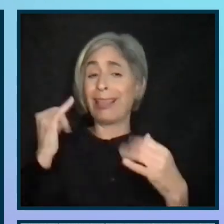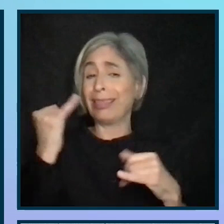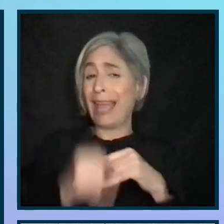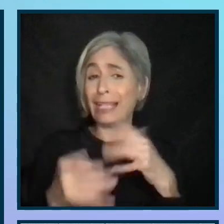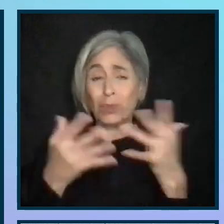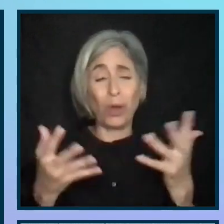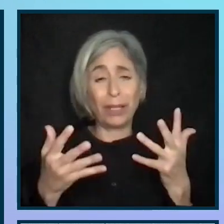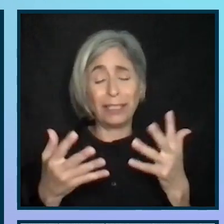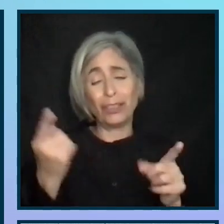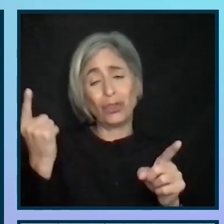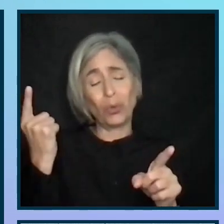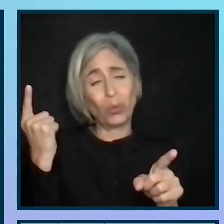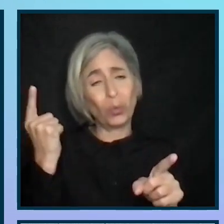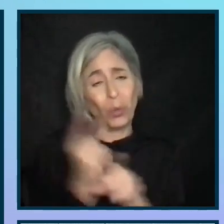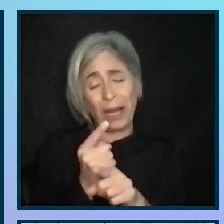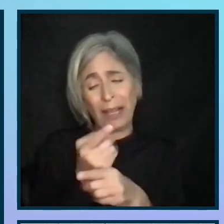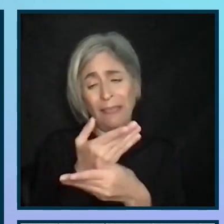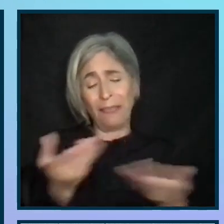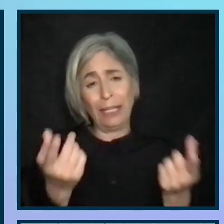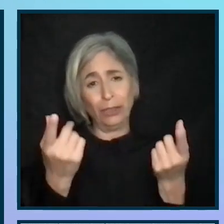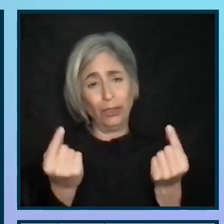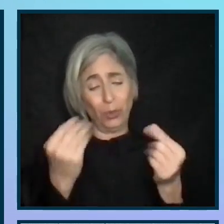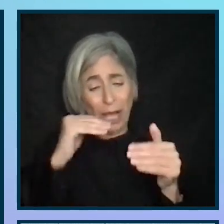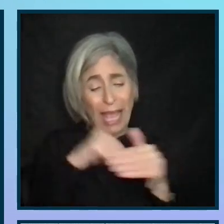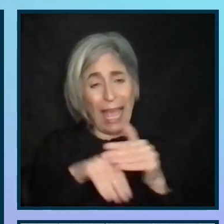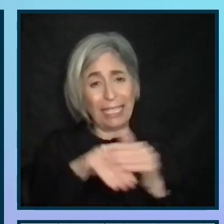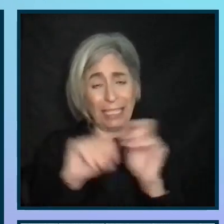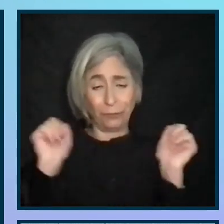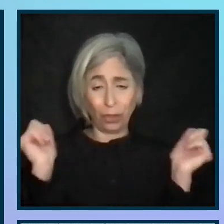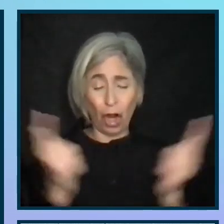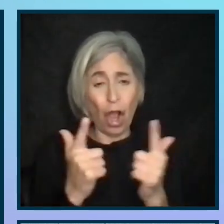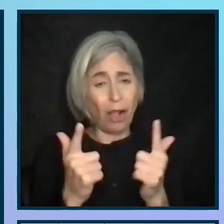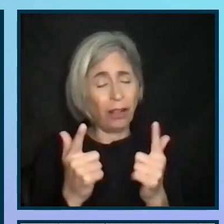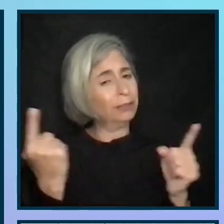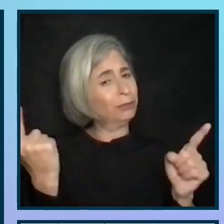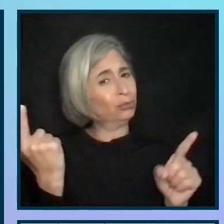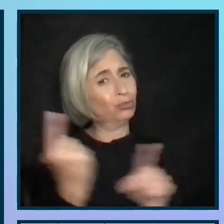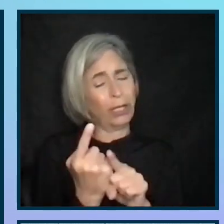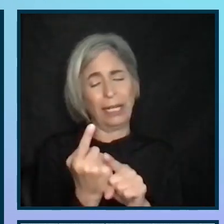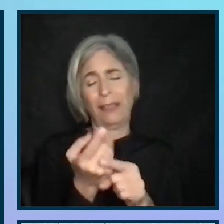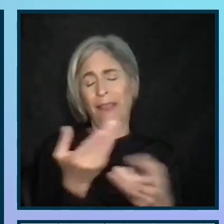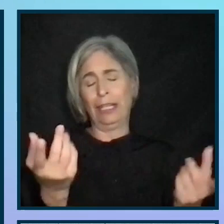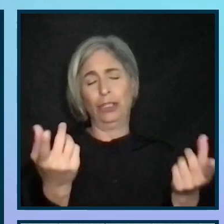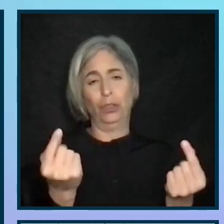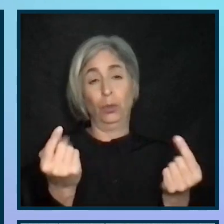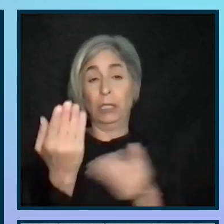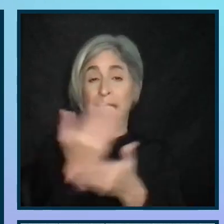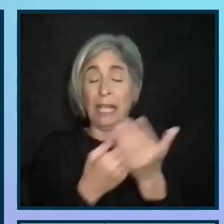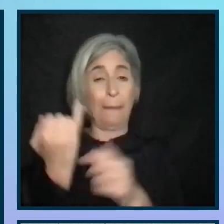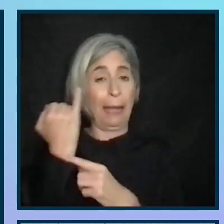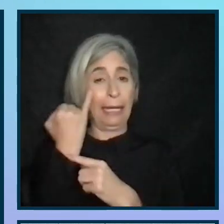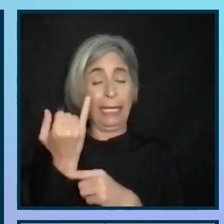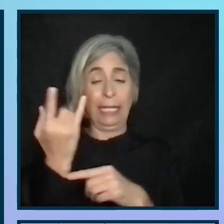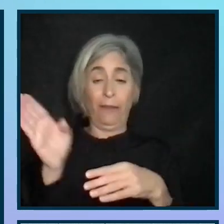Providing equal access to all, is the right thing to do. So hopefully, that gives you some ideas of some of the business cases you could use.